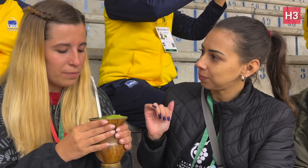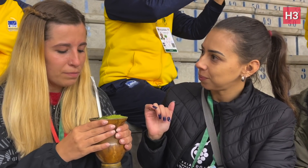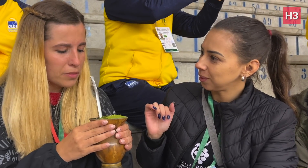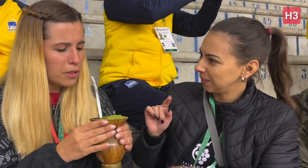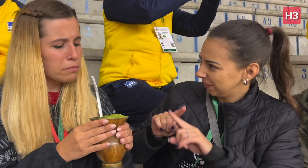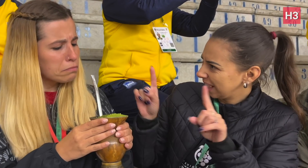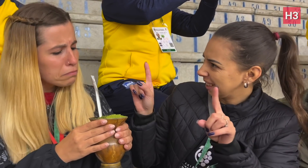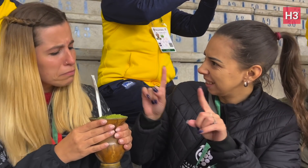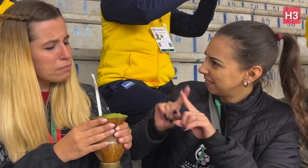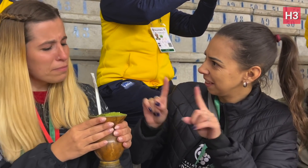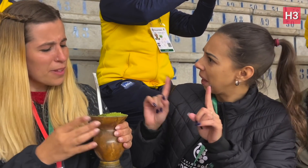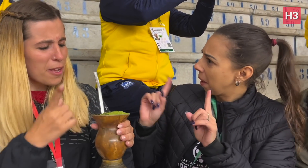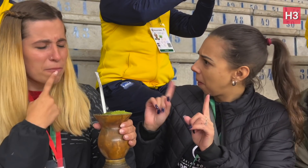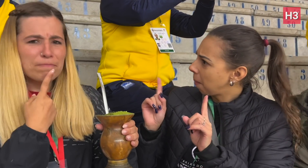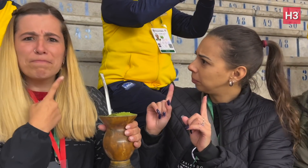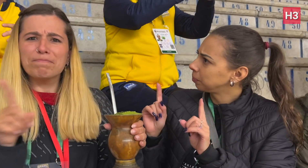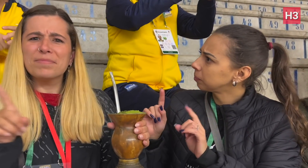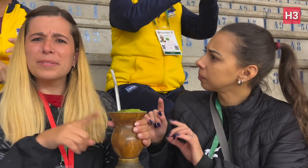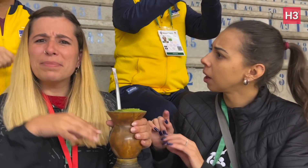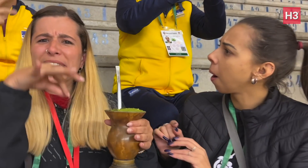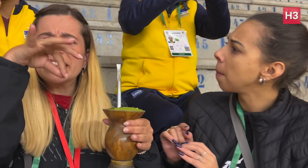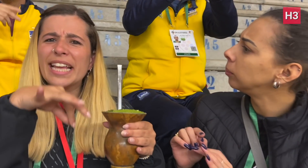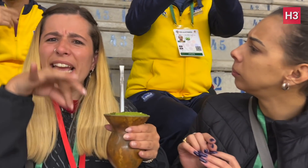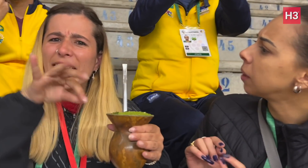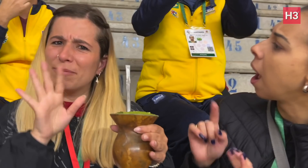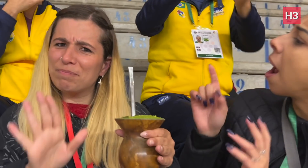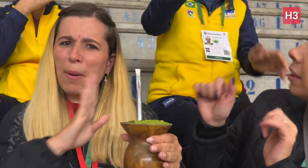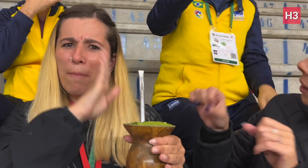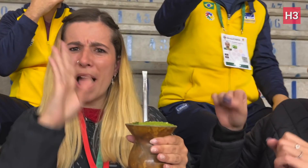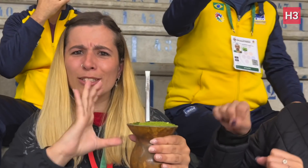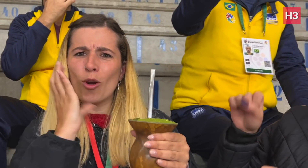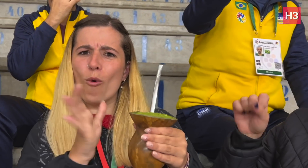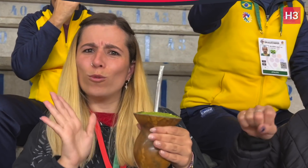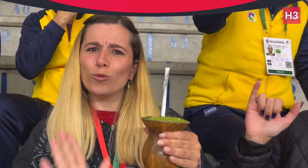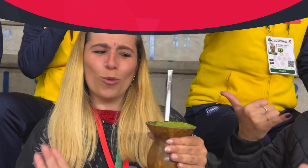Does it taste different? It tastes different. It’s a Brazilian tea.